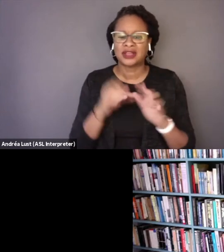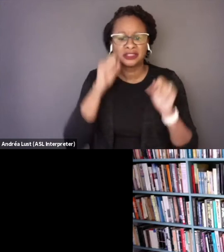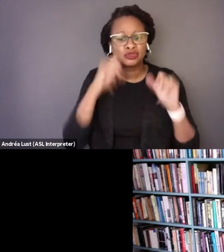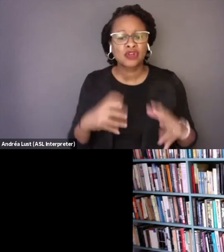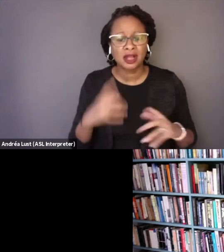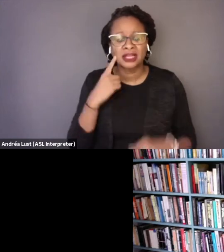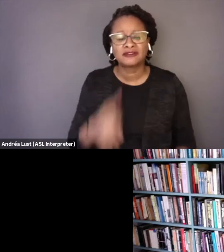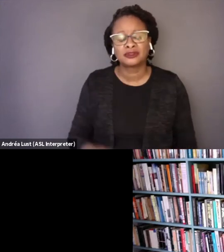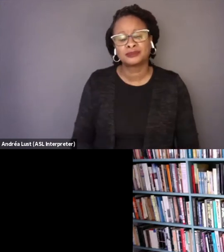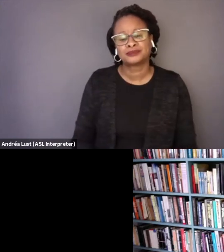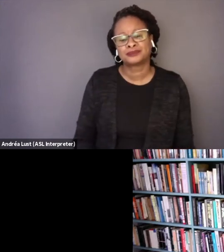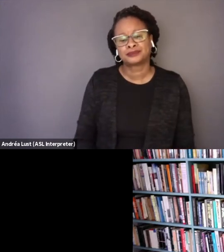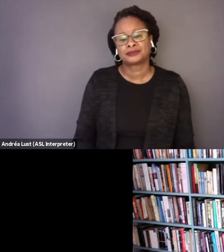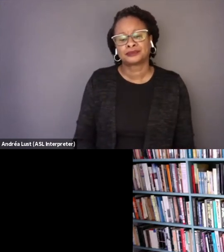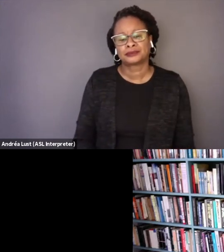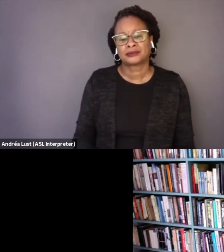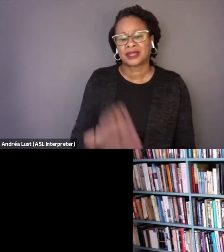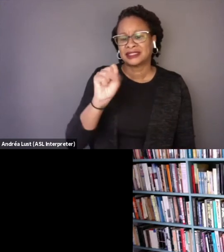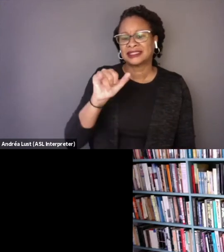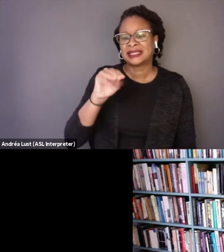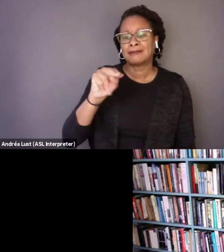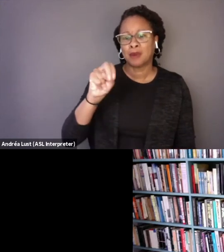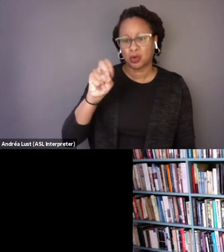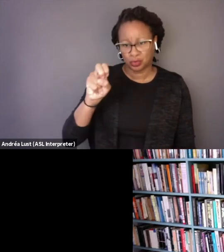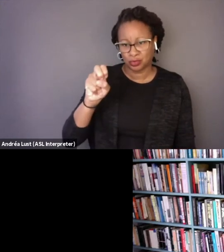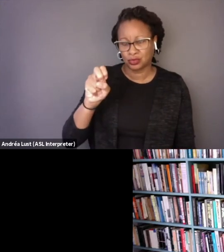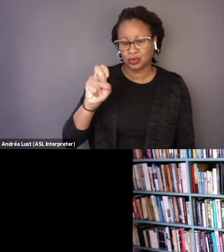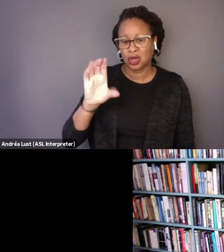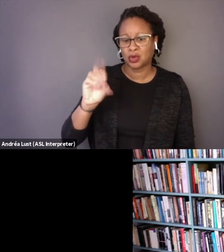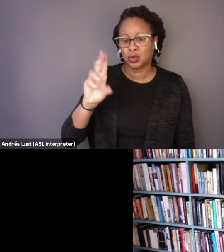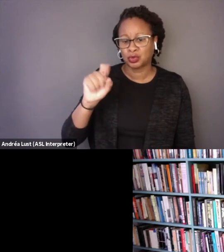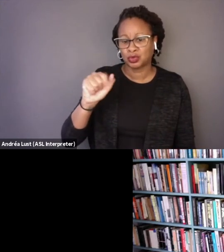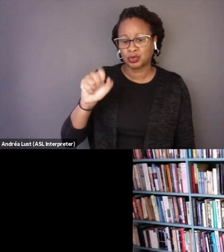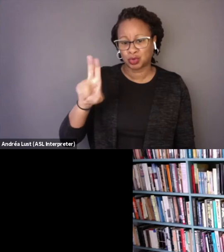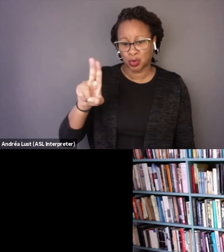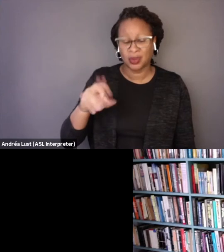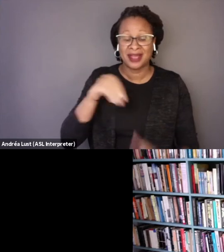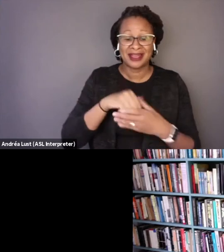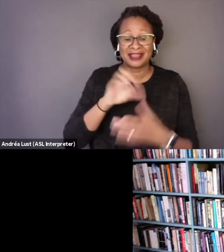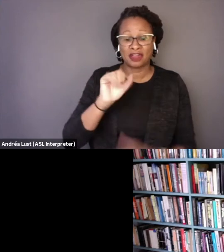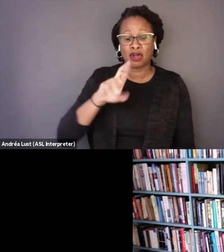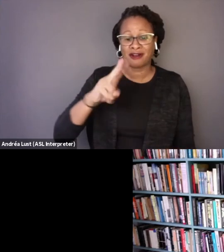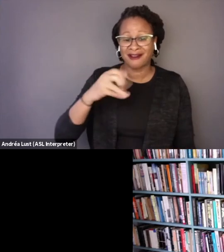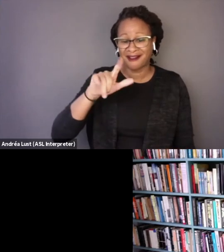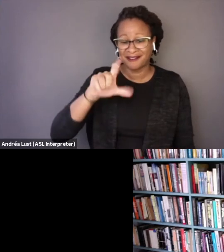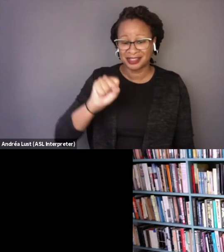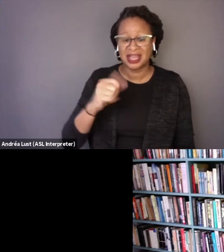I think I would say Simone Cousteau. In the archive were some audio interviews